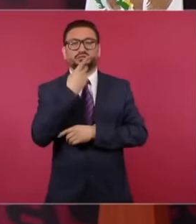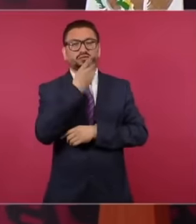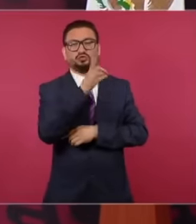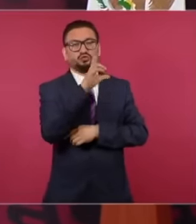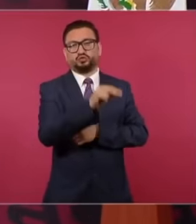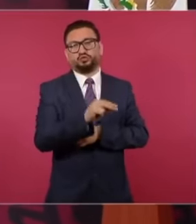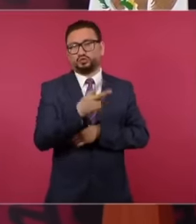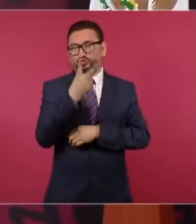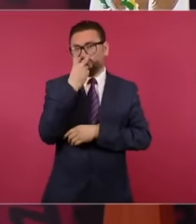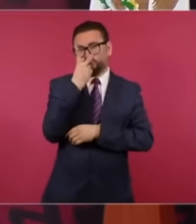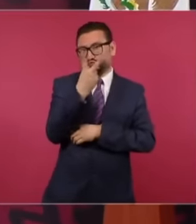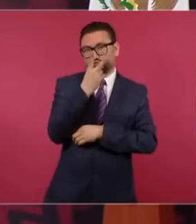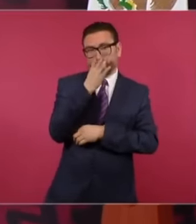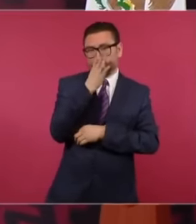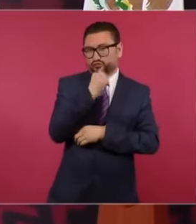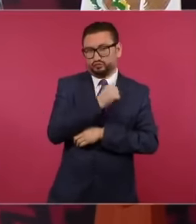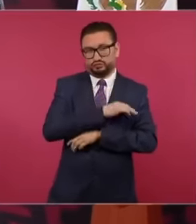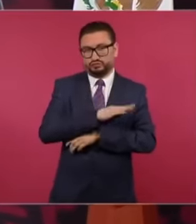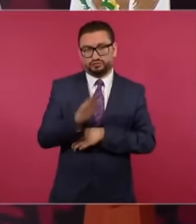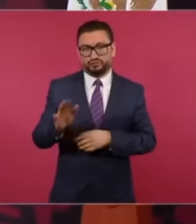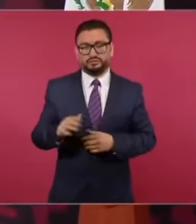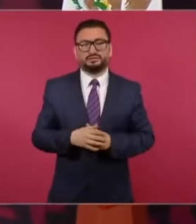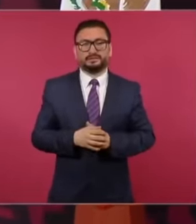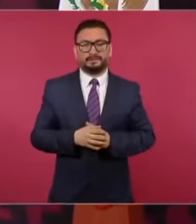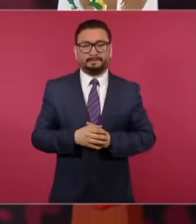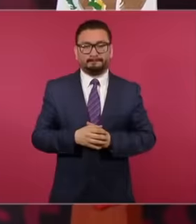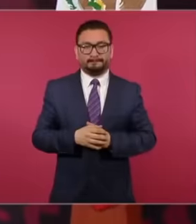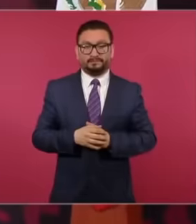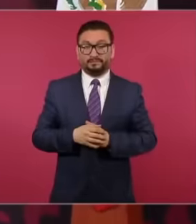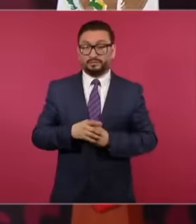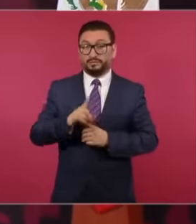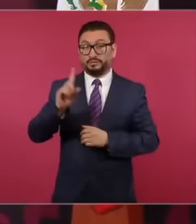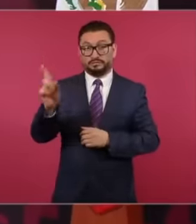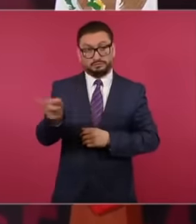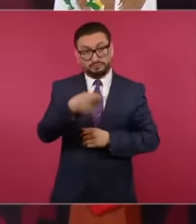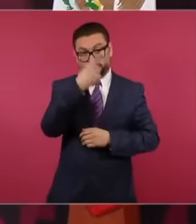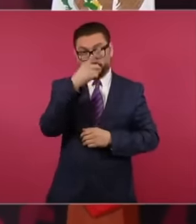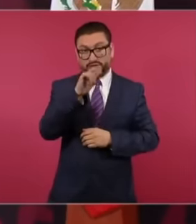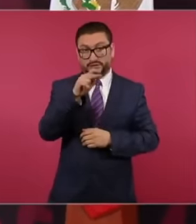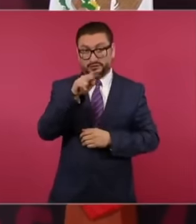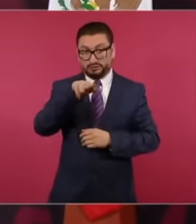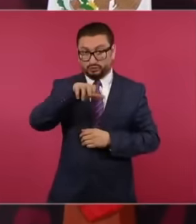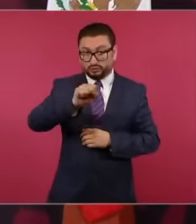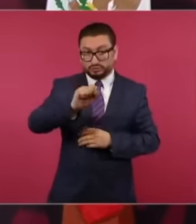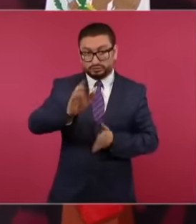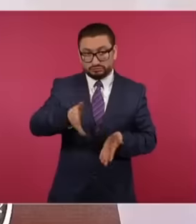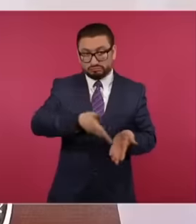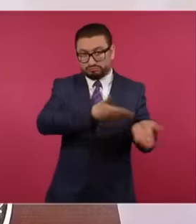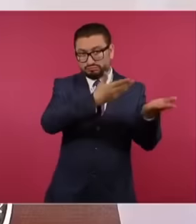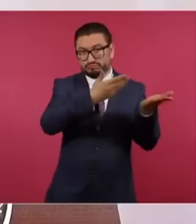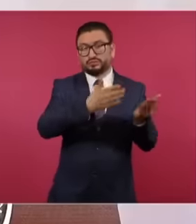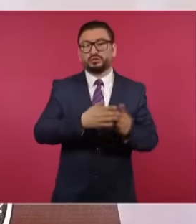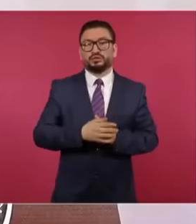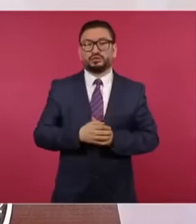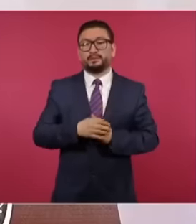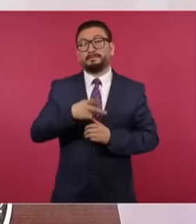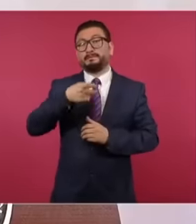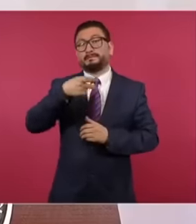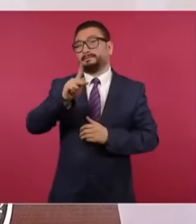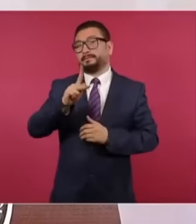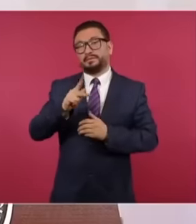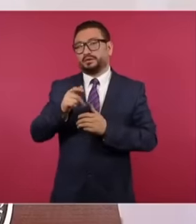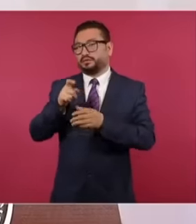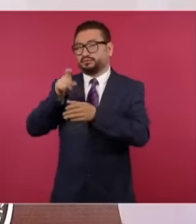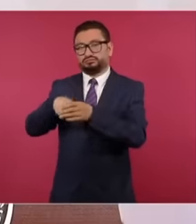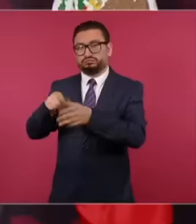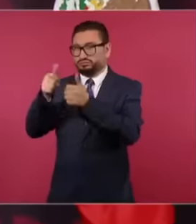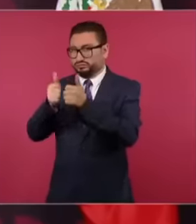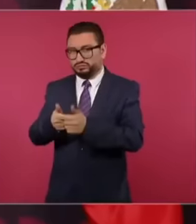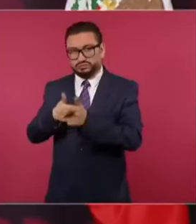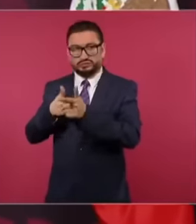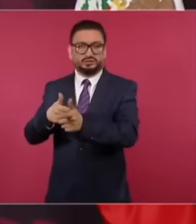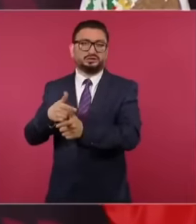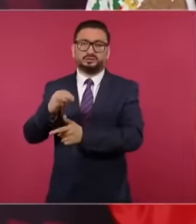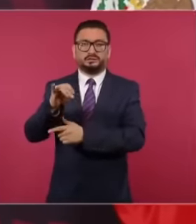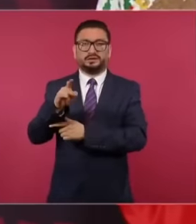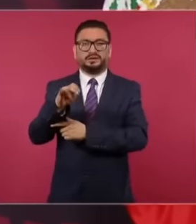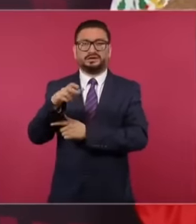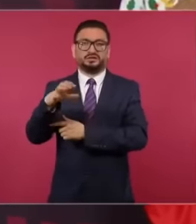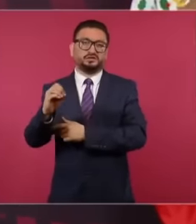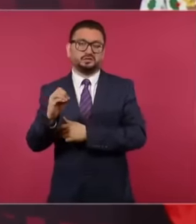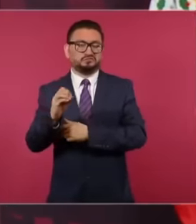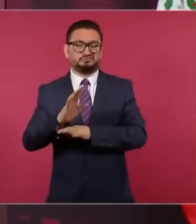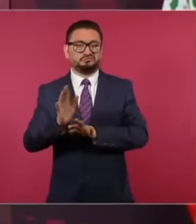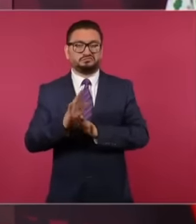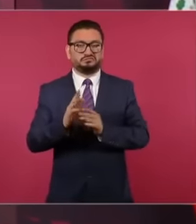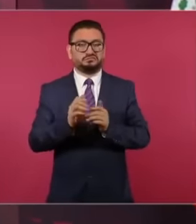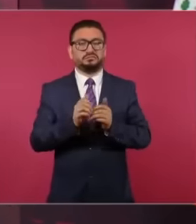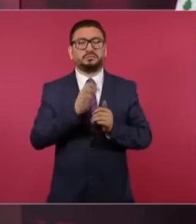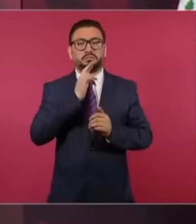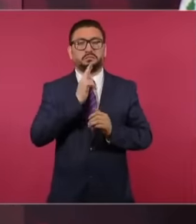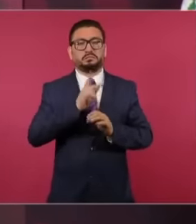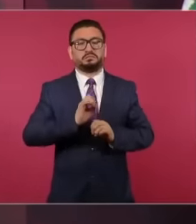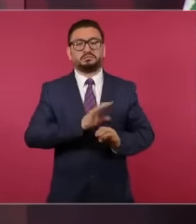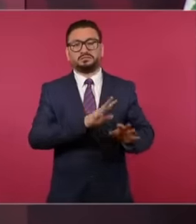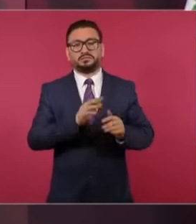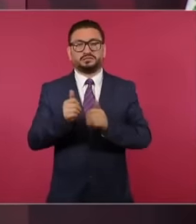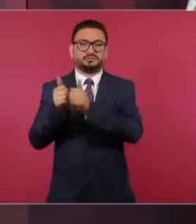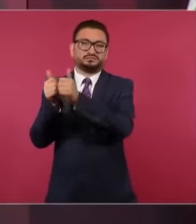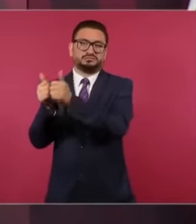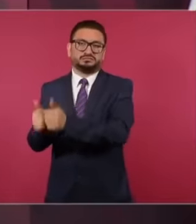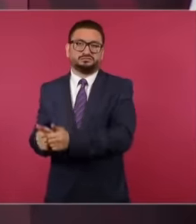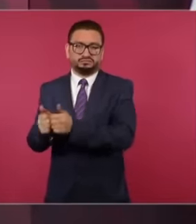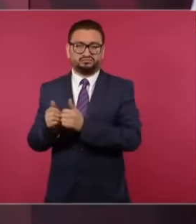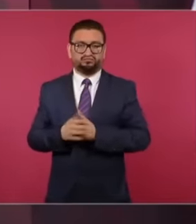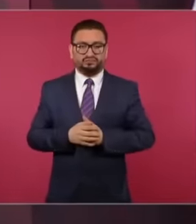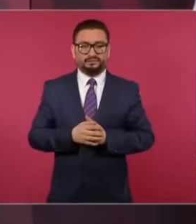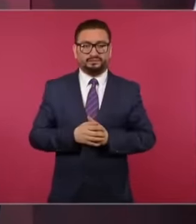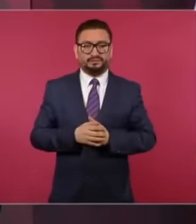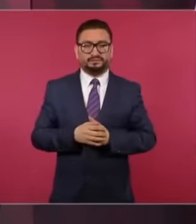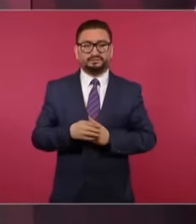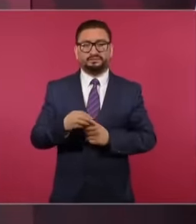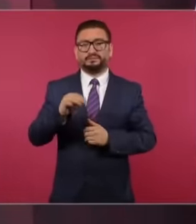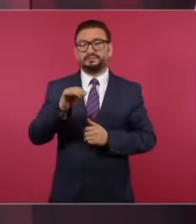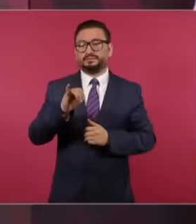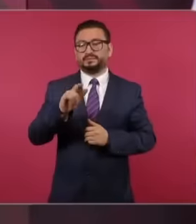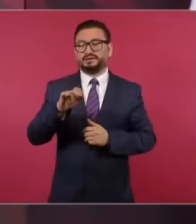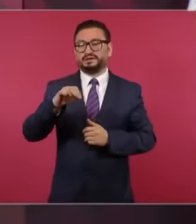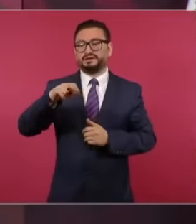nothing more There was this one if he went to Latinos but he wasn't going to be able to be there anymore and he stayed with